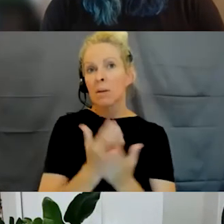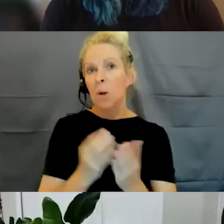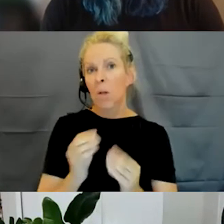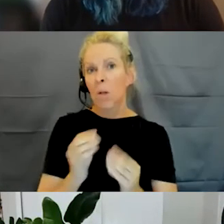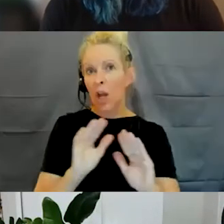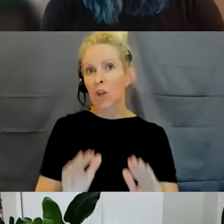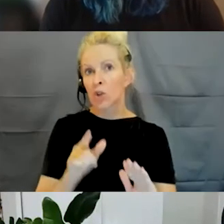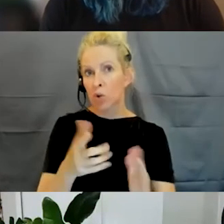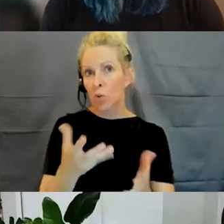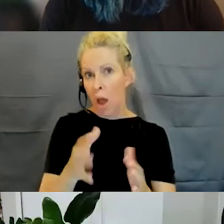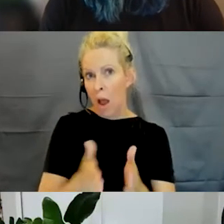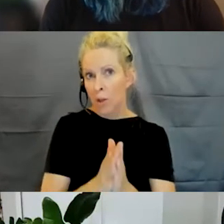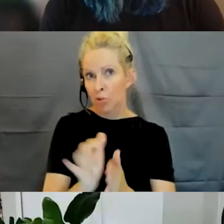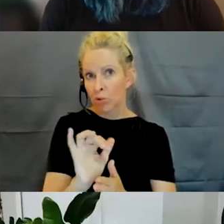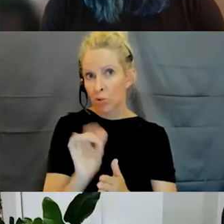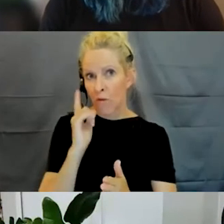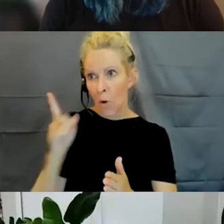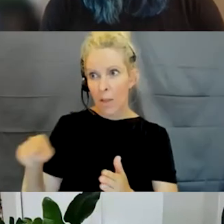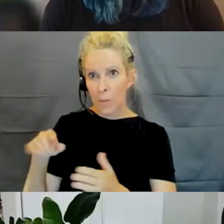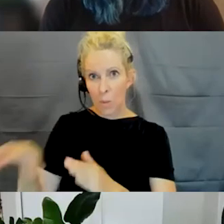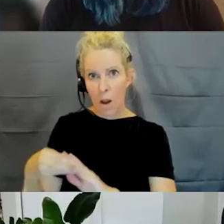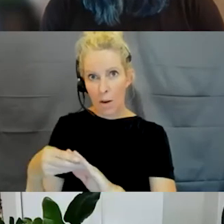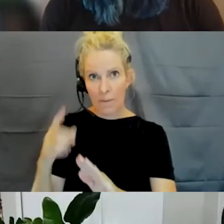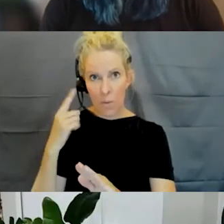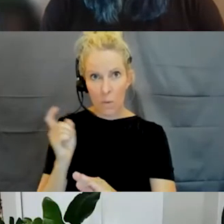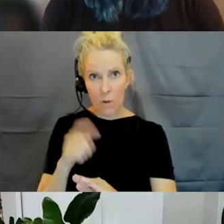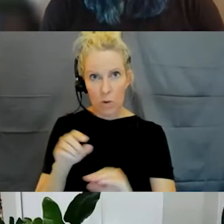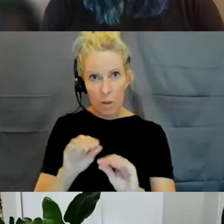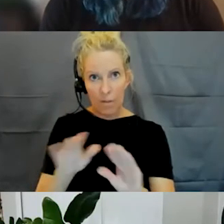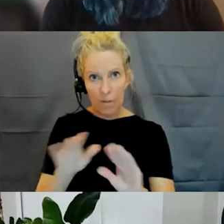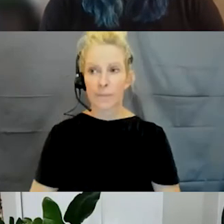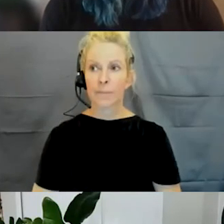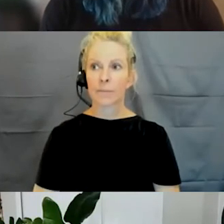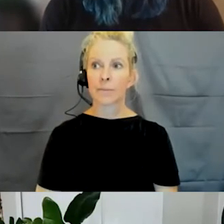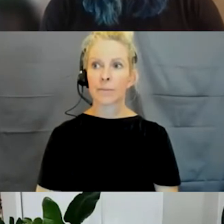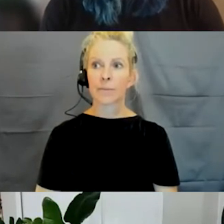you want to ask that they could put in? >> Christina: Yeah, that's a common problem.